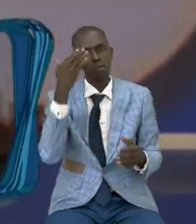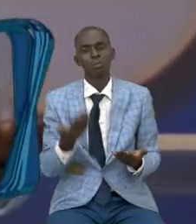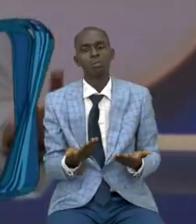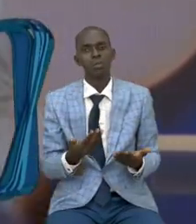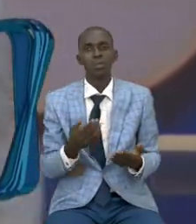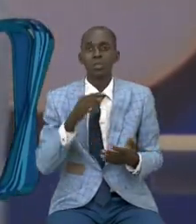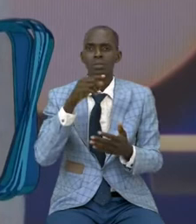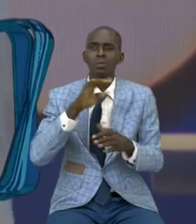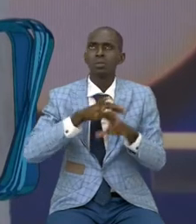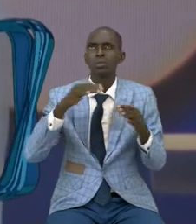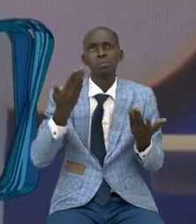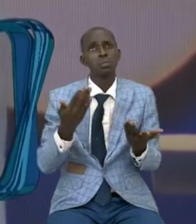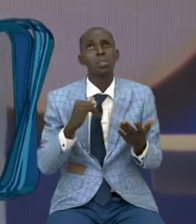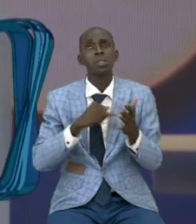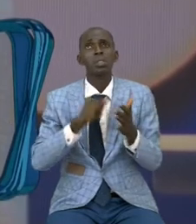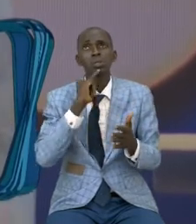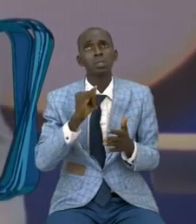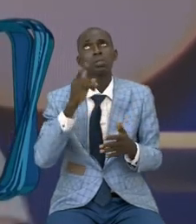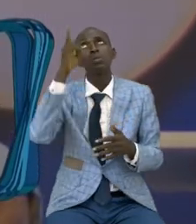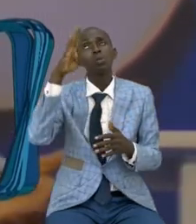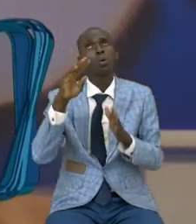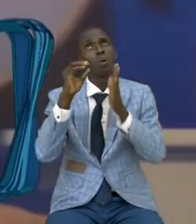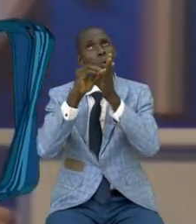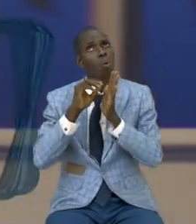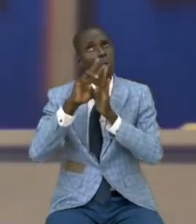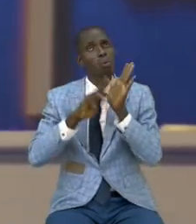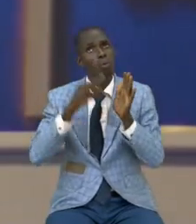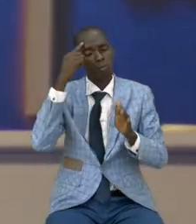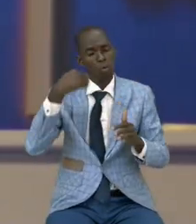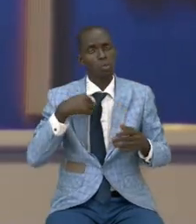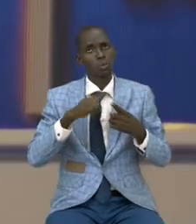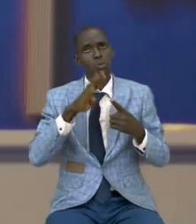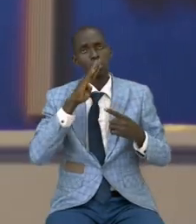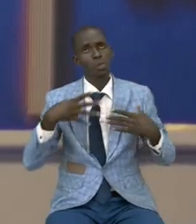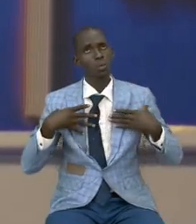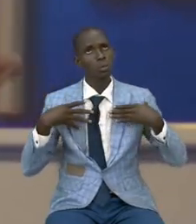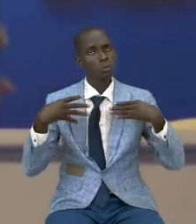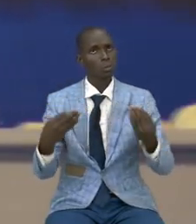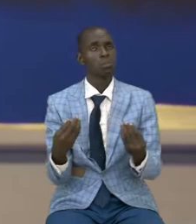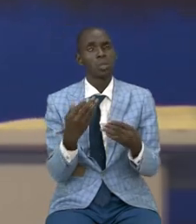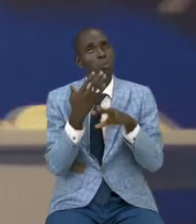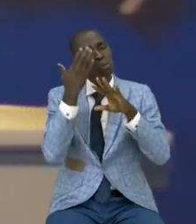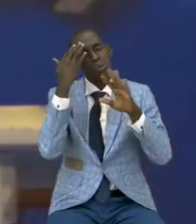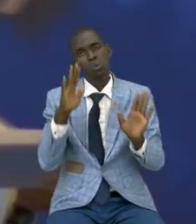for me to be well is it god's will for me to be healed and so matthew chapter eight